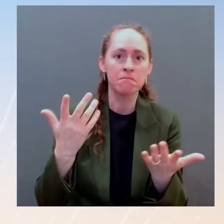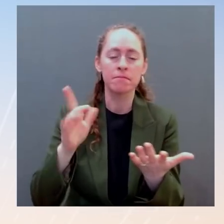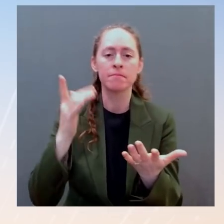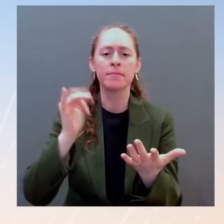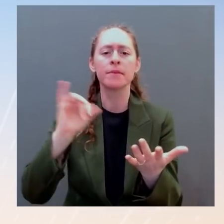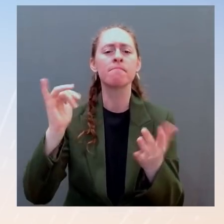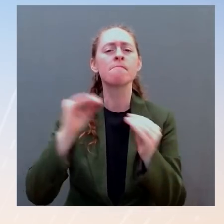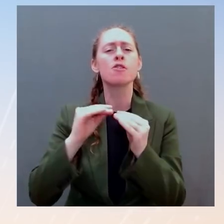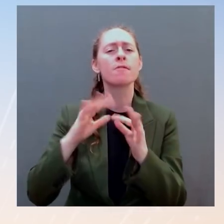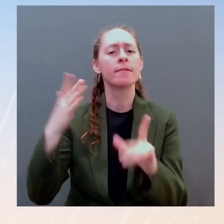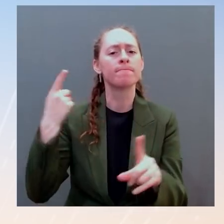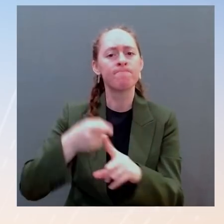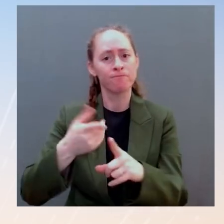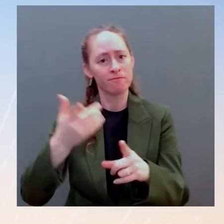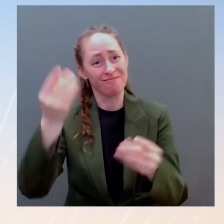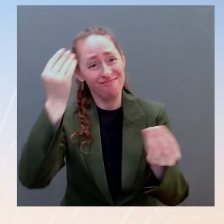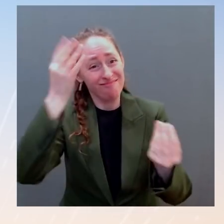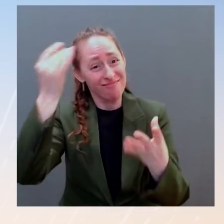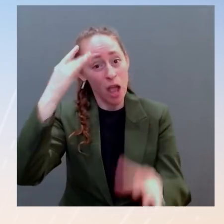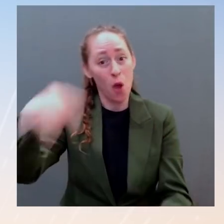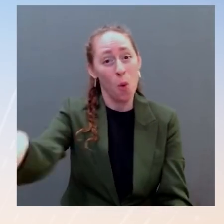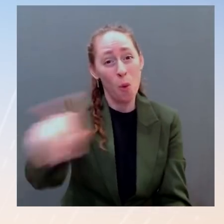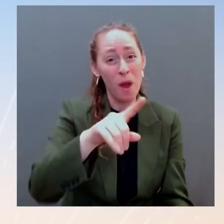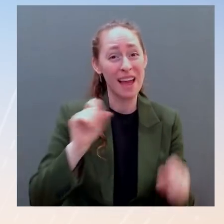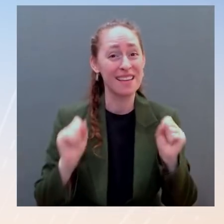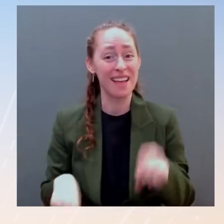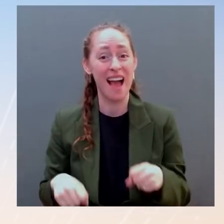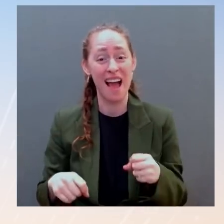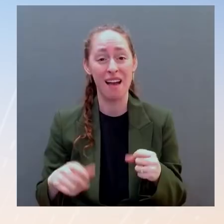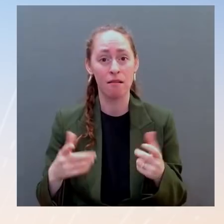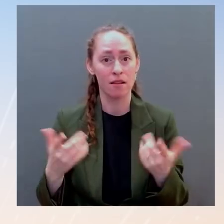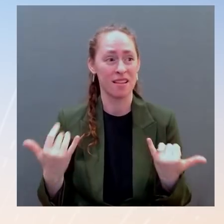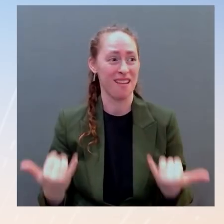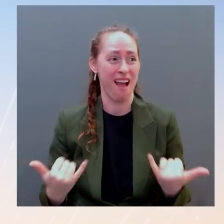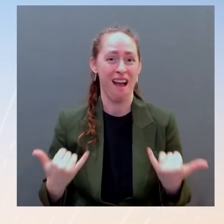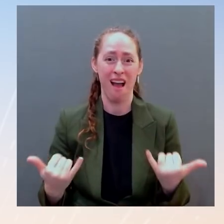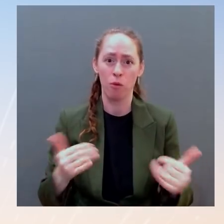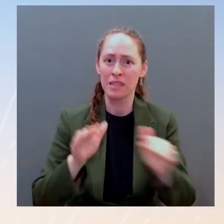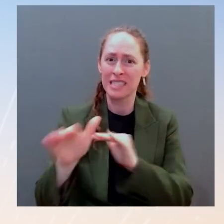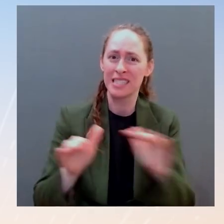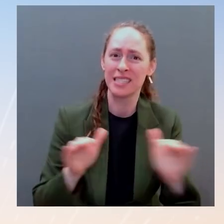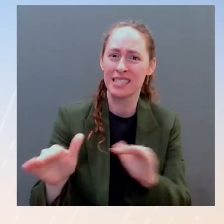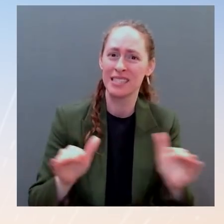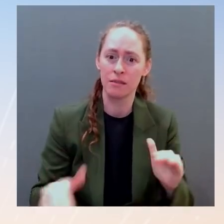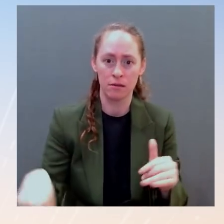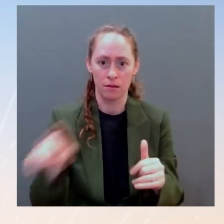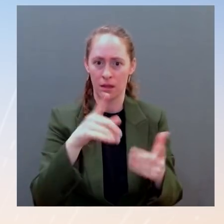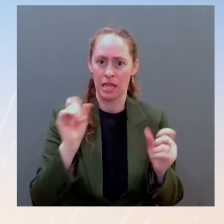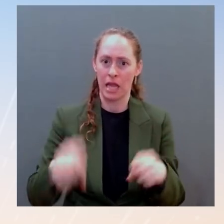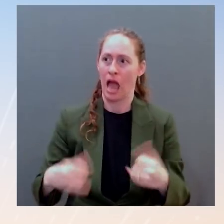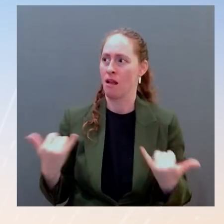that everybody who is eligible knows they're eligible and they can get access to it, because it is very effective in treating COVID. The Press: Thank you, Jen.